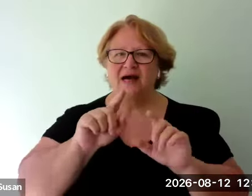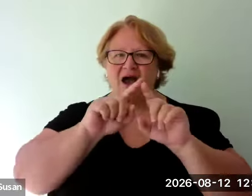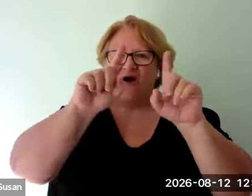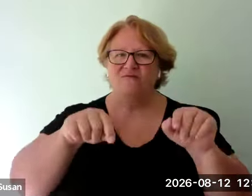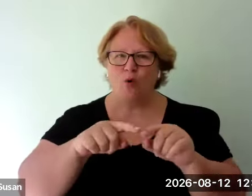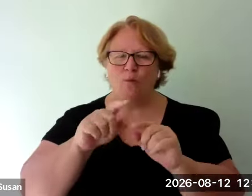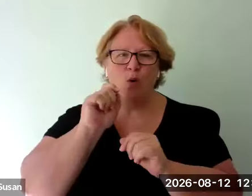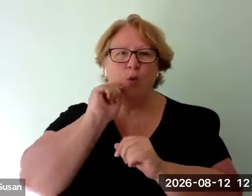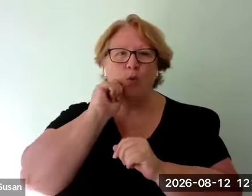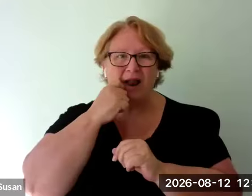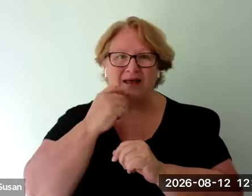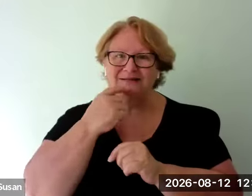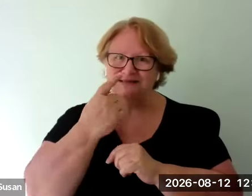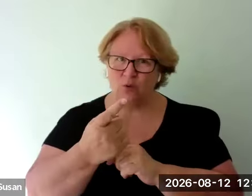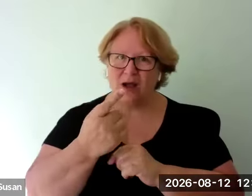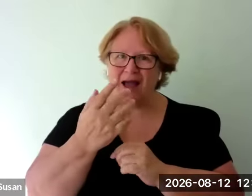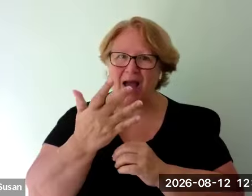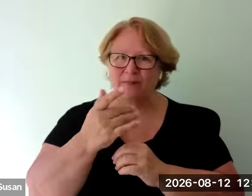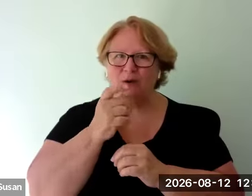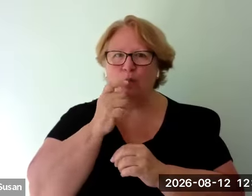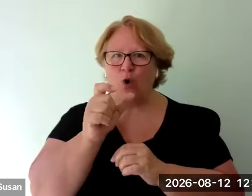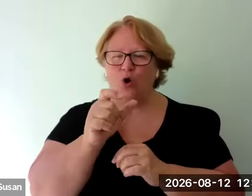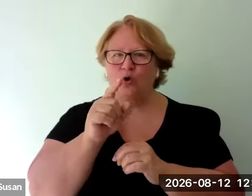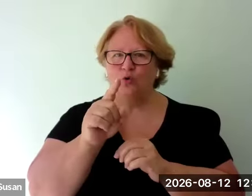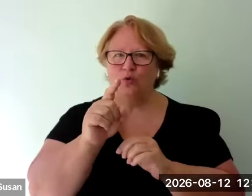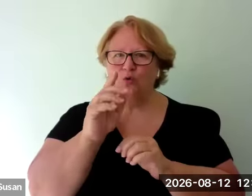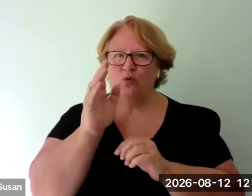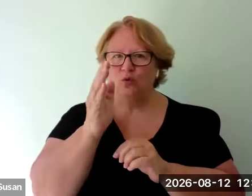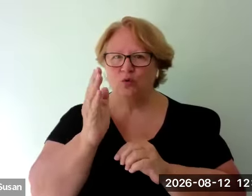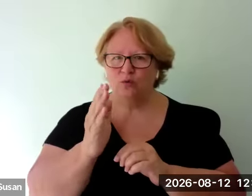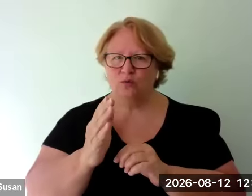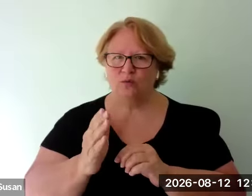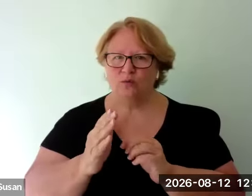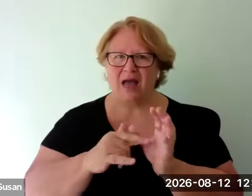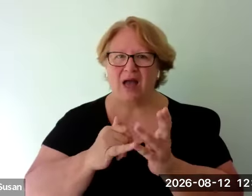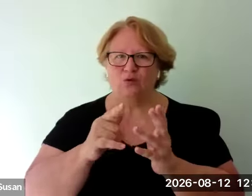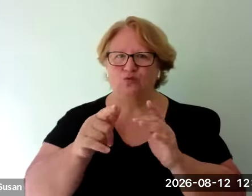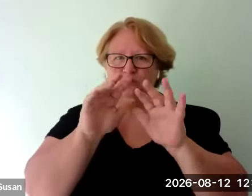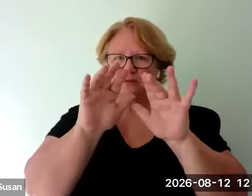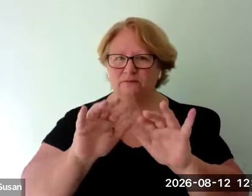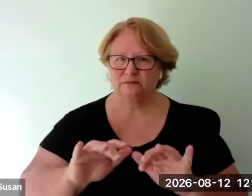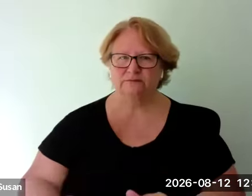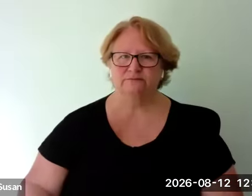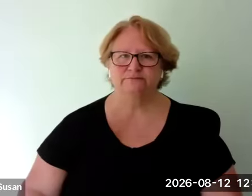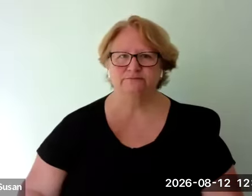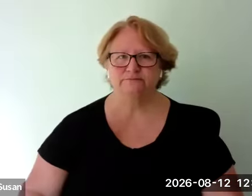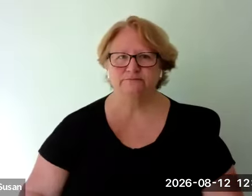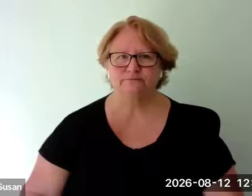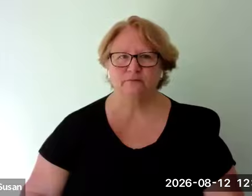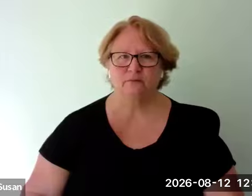. It is worth 40% and you have up to 600 words. And so the